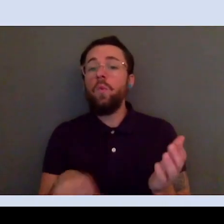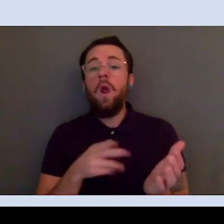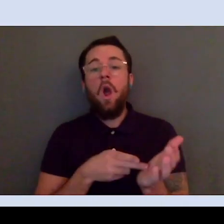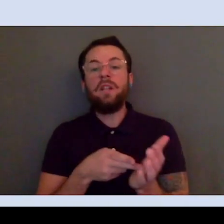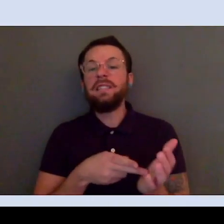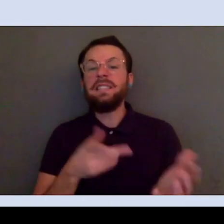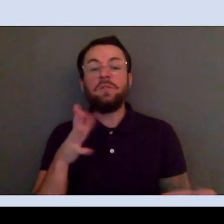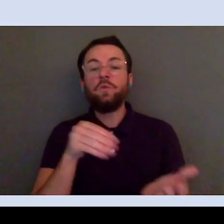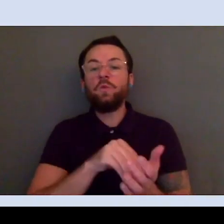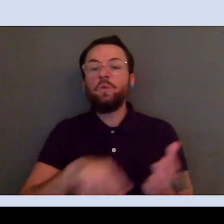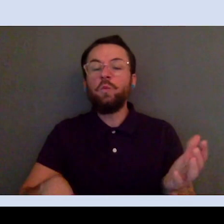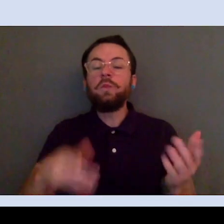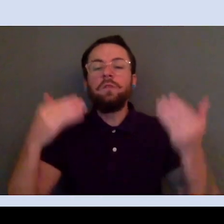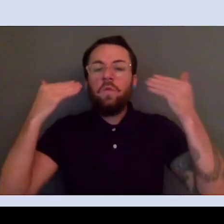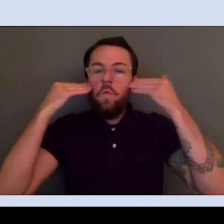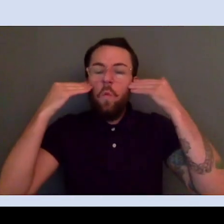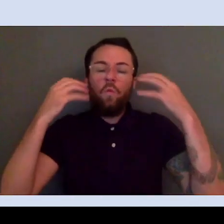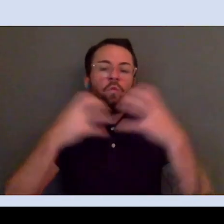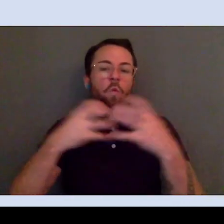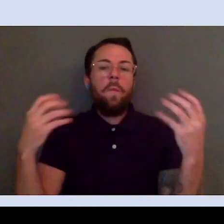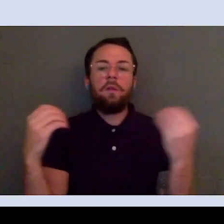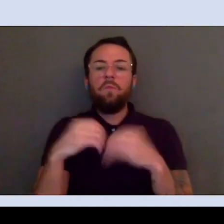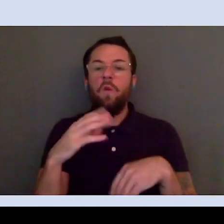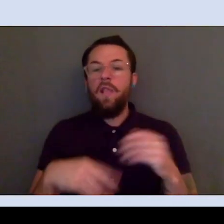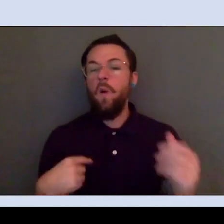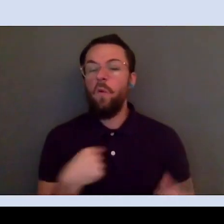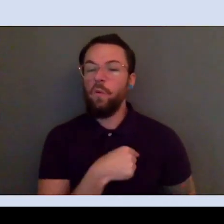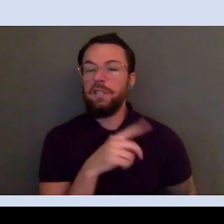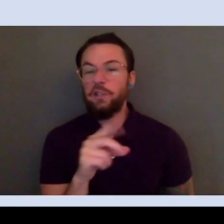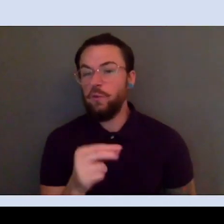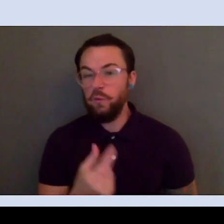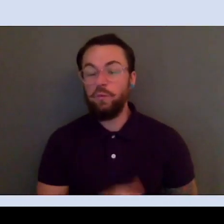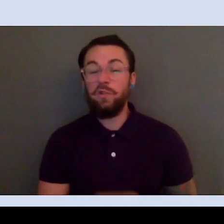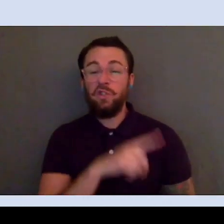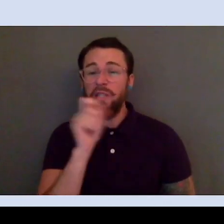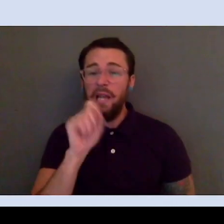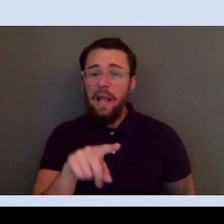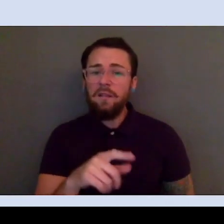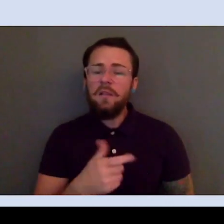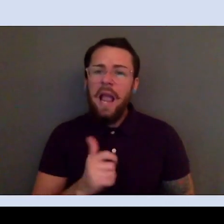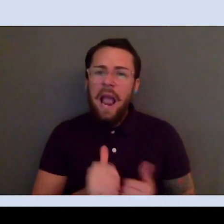what can we do on behalf of that student? Ask the student.